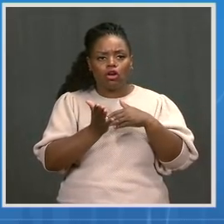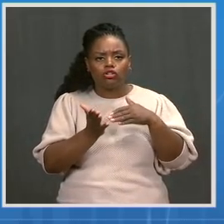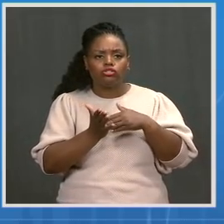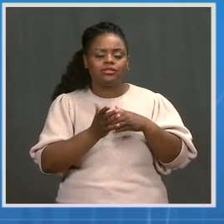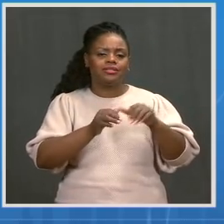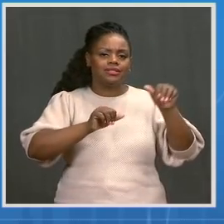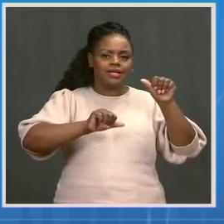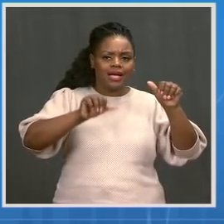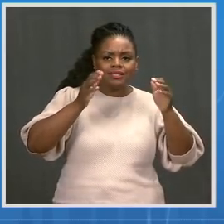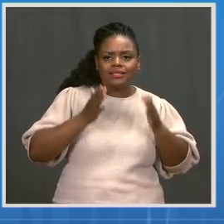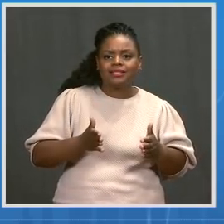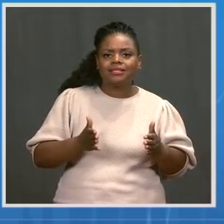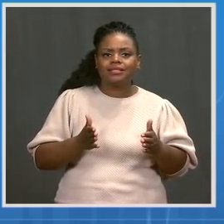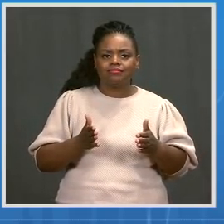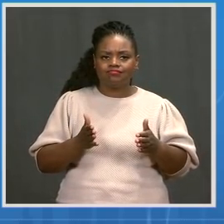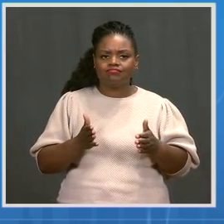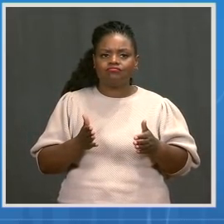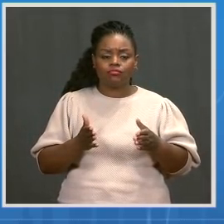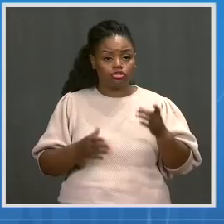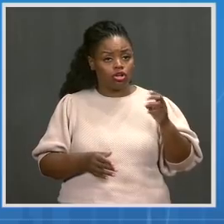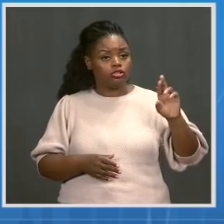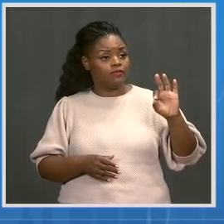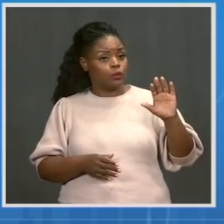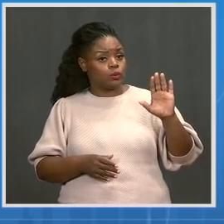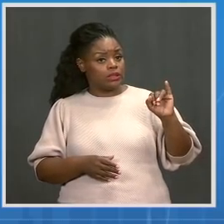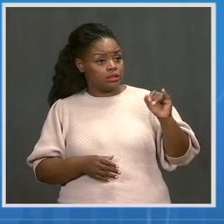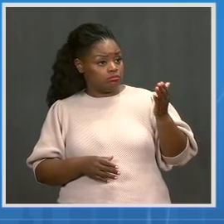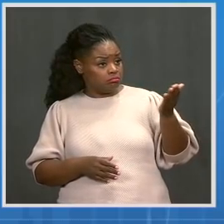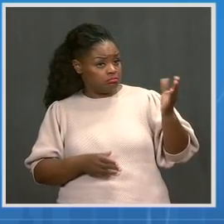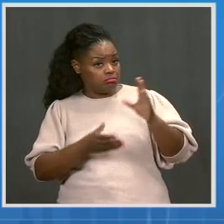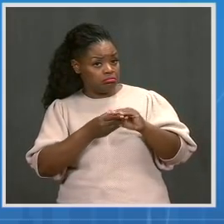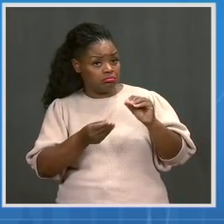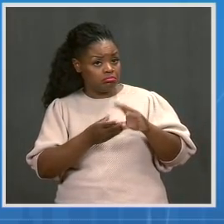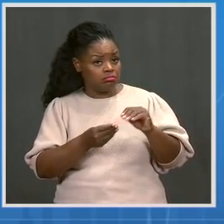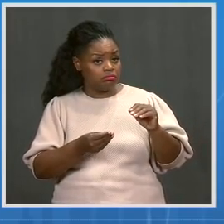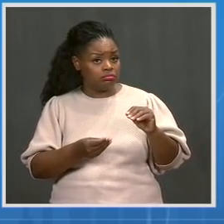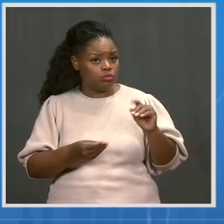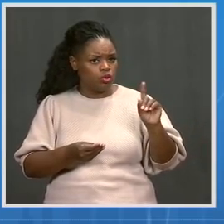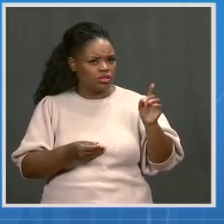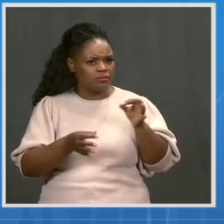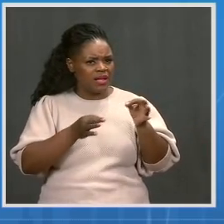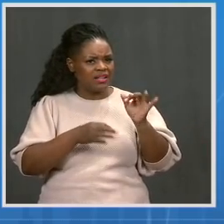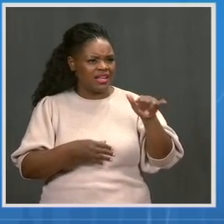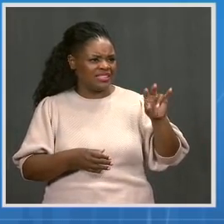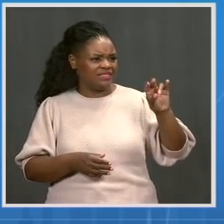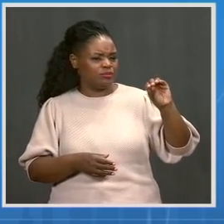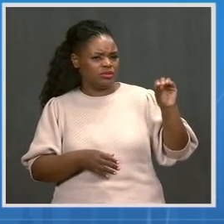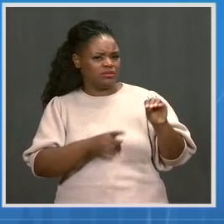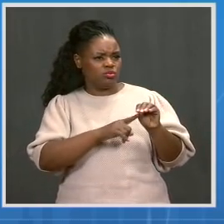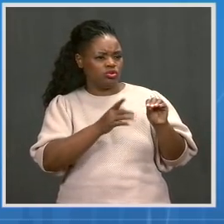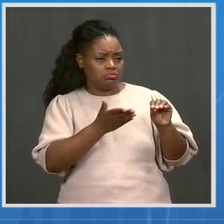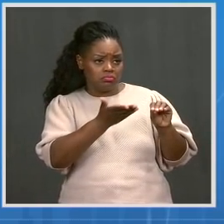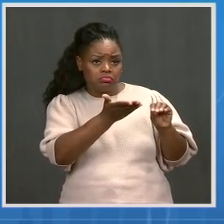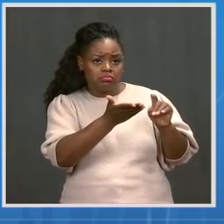Dr. Fauci, why don't I turn it to you as to the 70 percent and where we are relative to Fourth of July